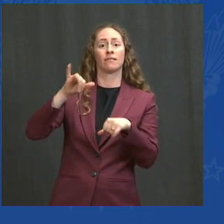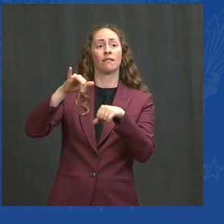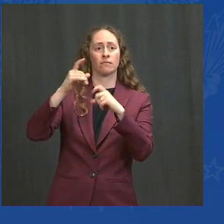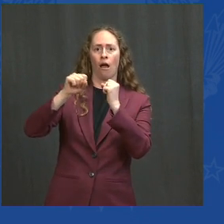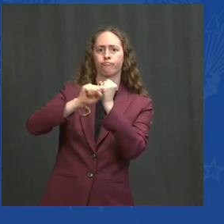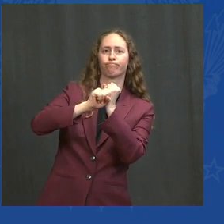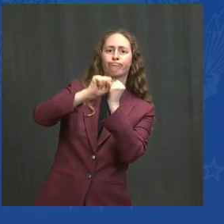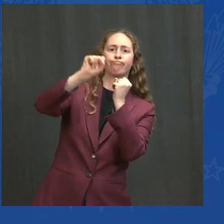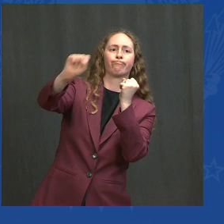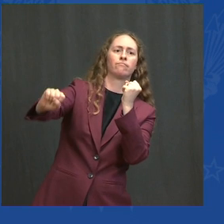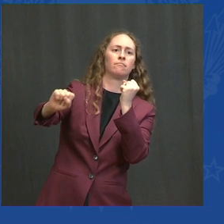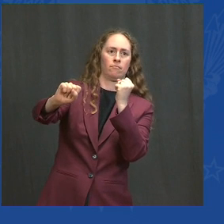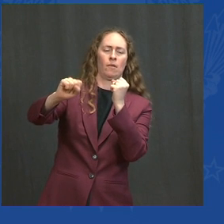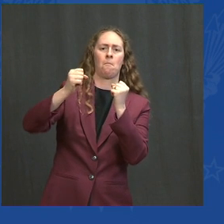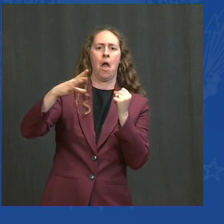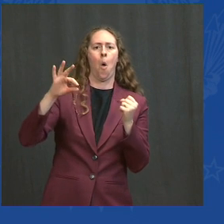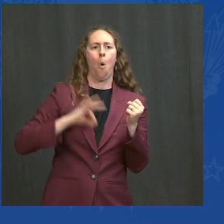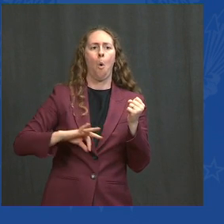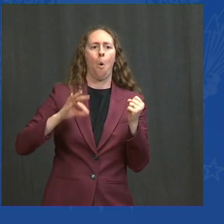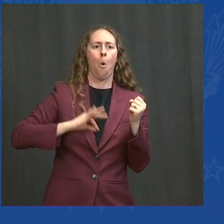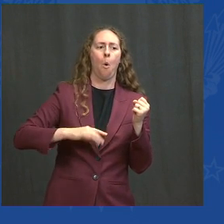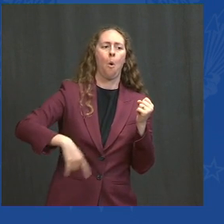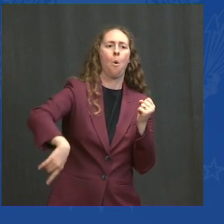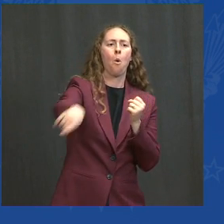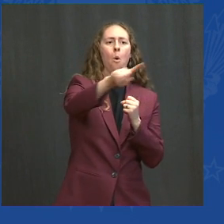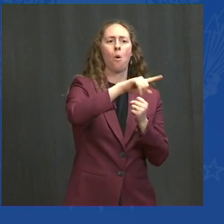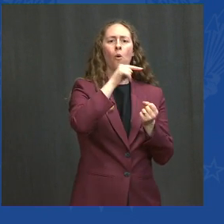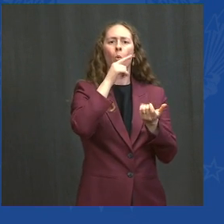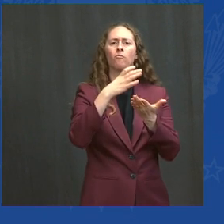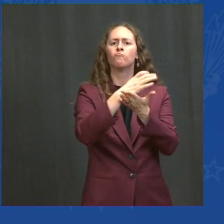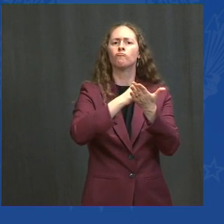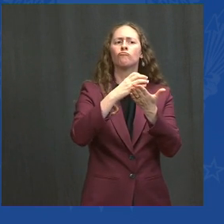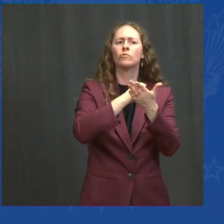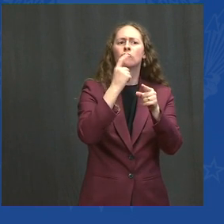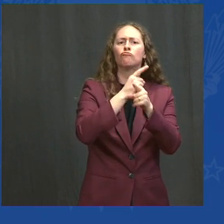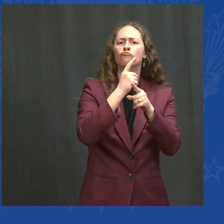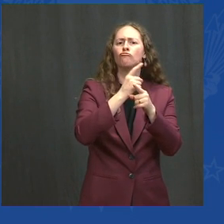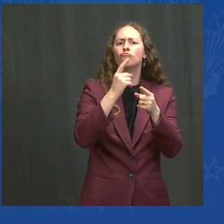and working folks. Let me explain what that is. Pretty soon, taxpayers in America